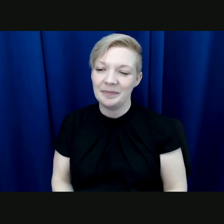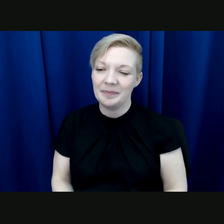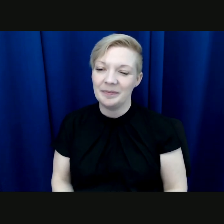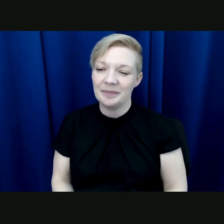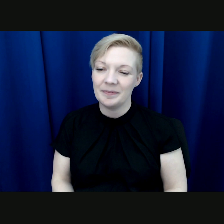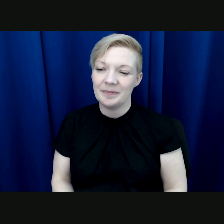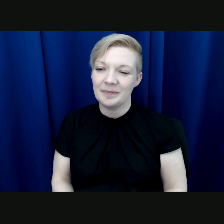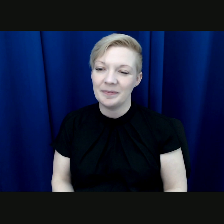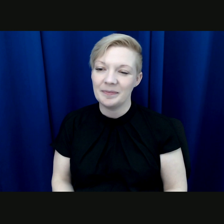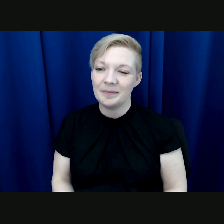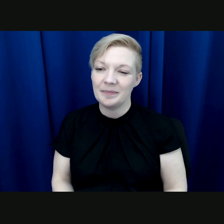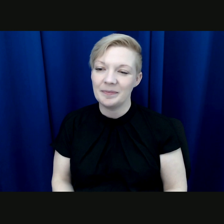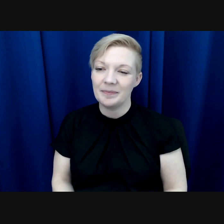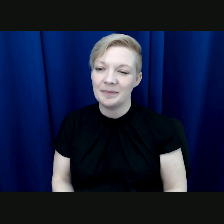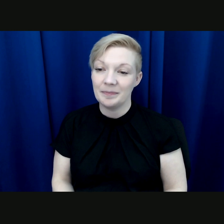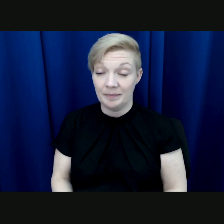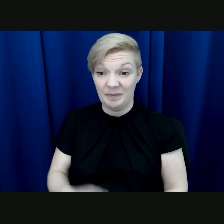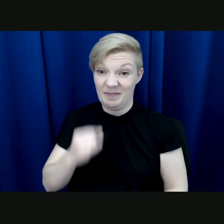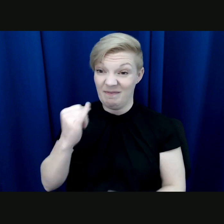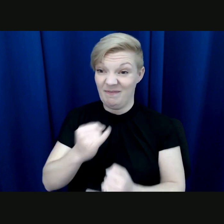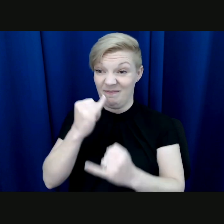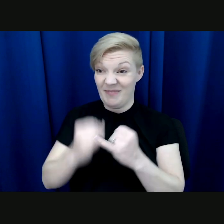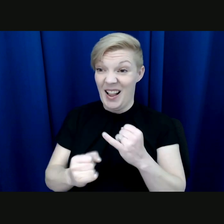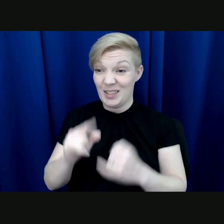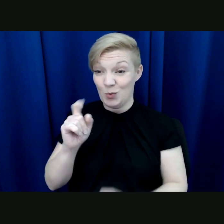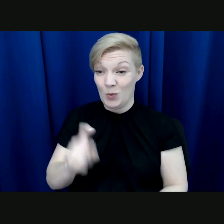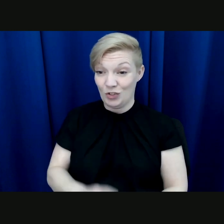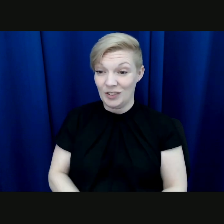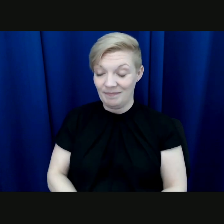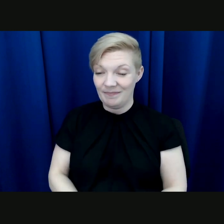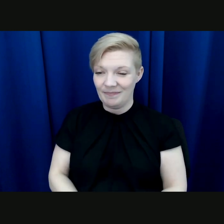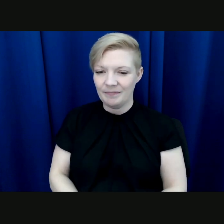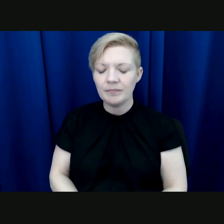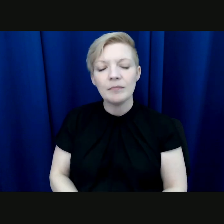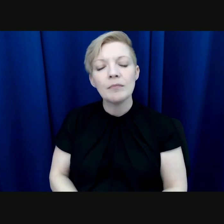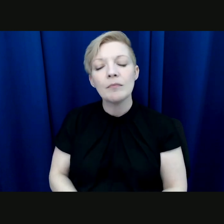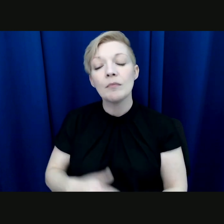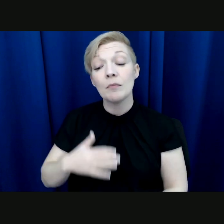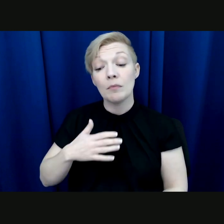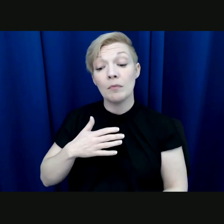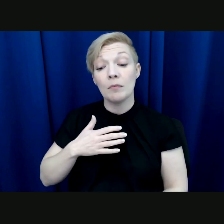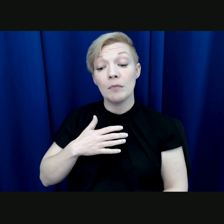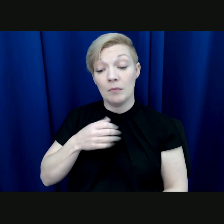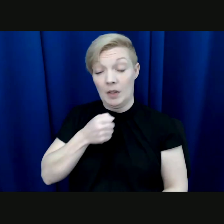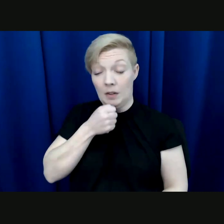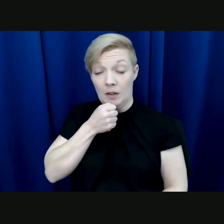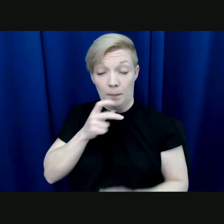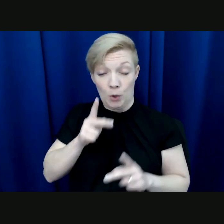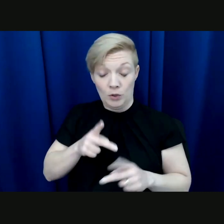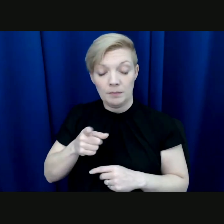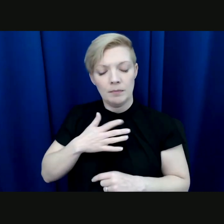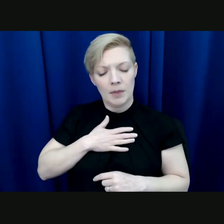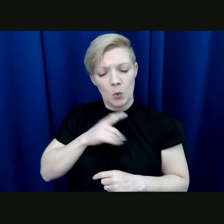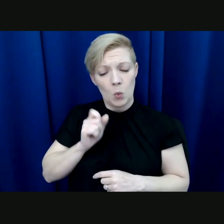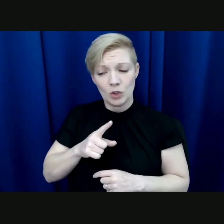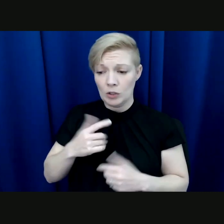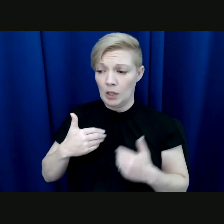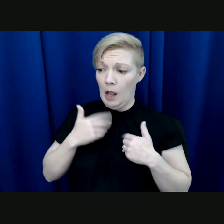Mr. Mayock: And we'll take this as a last question. Female Speaker: My question was more about your work as a news anchor. A lot of young people are not getting their news